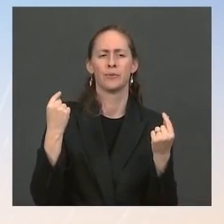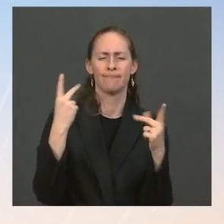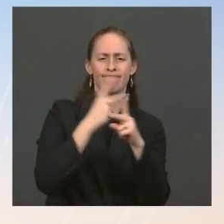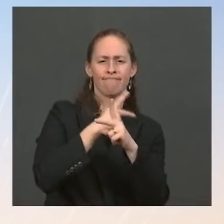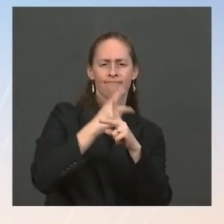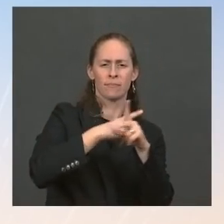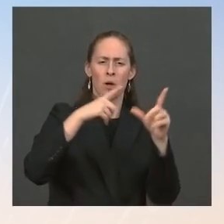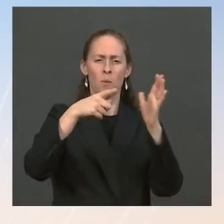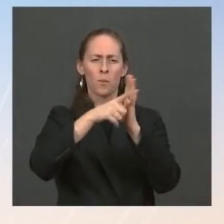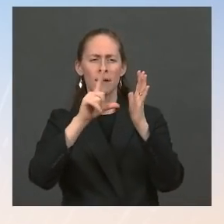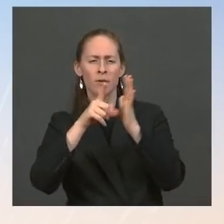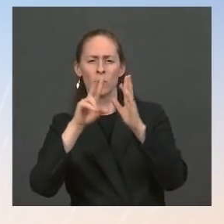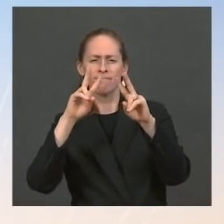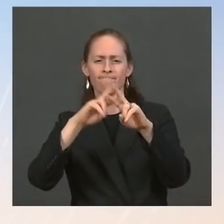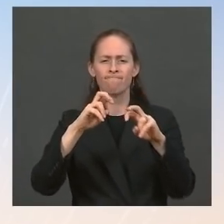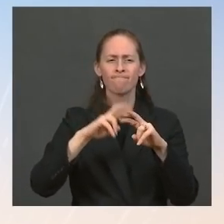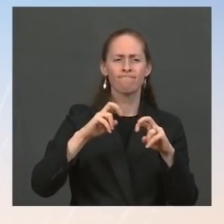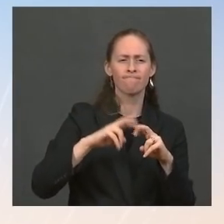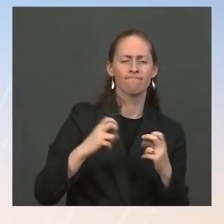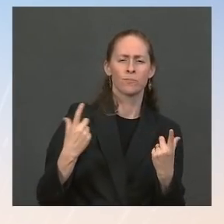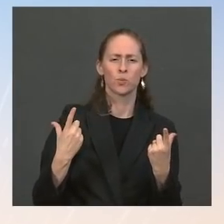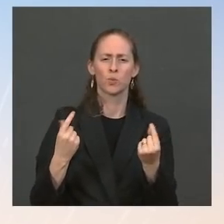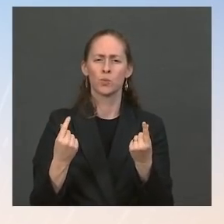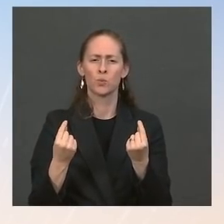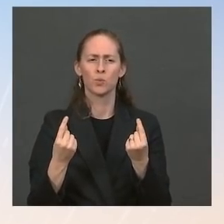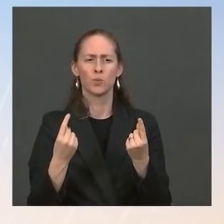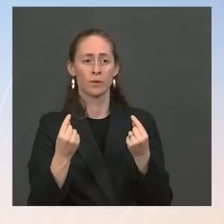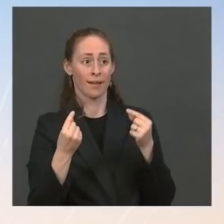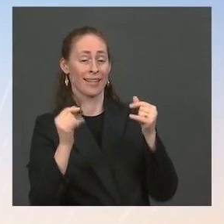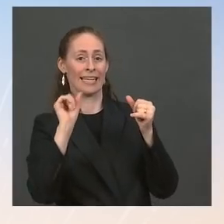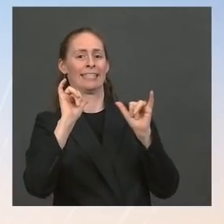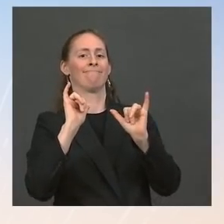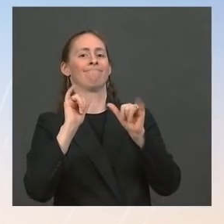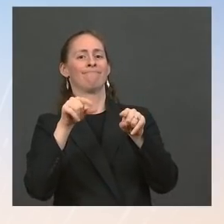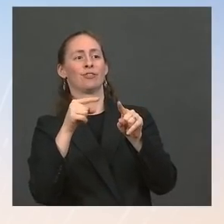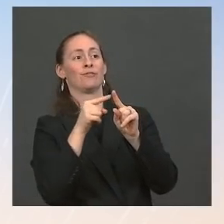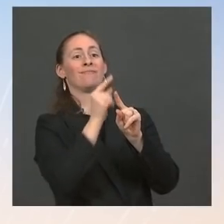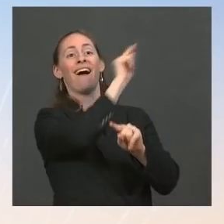our China relationship is the backdrop for it but also the impact on Americans, how we're strengthening the middle class,